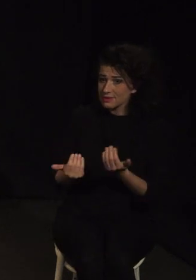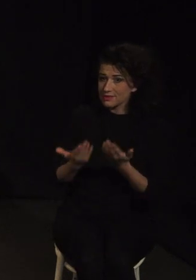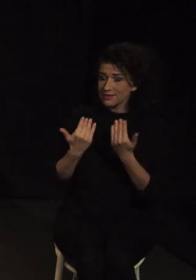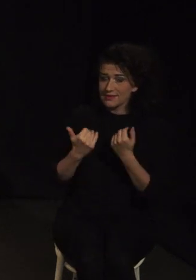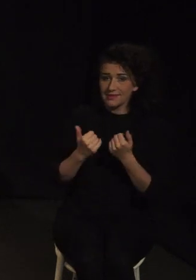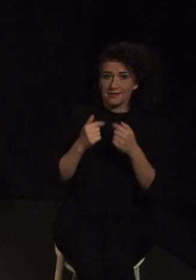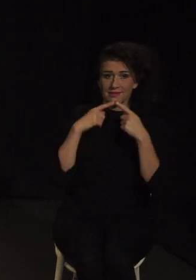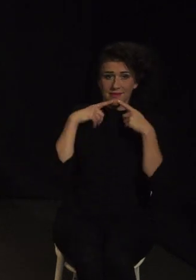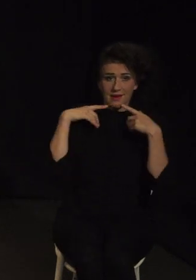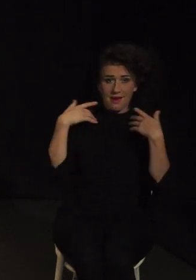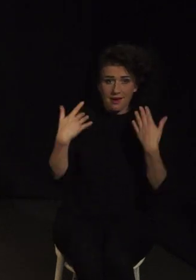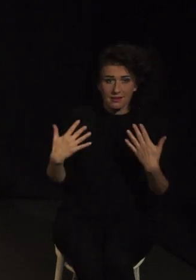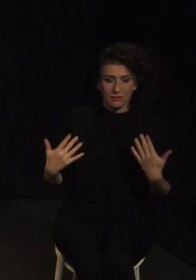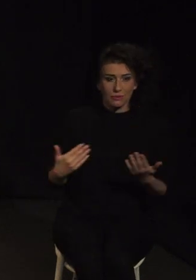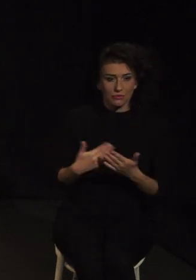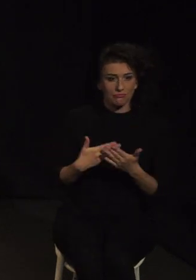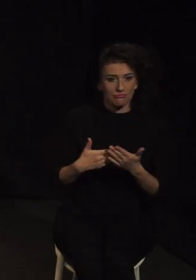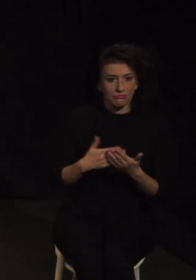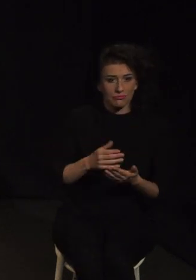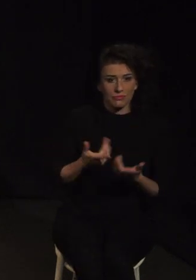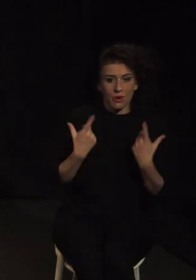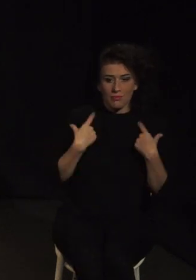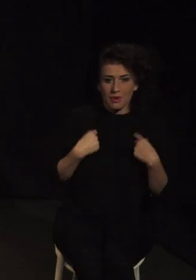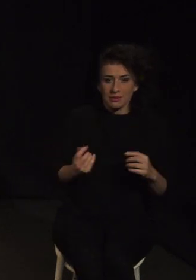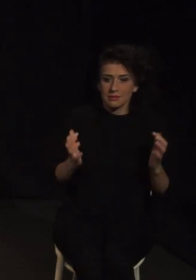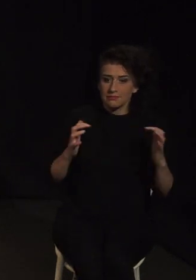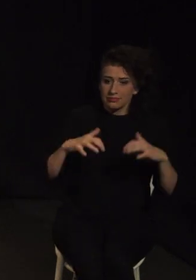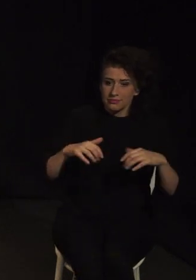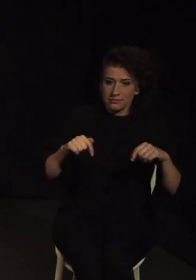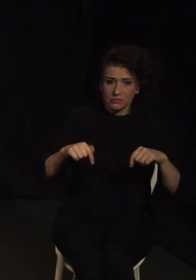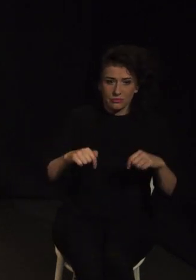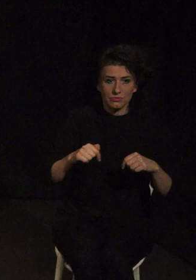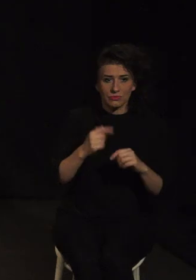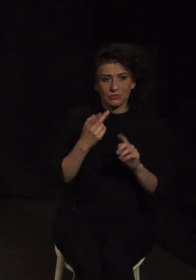and some kind of spiritual food with your presence.